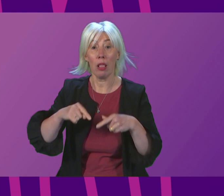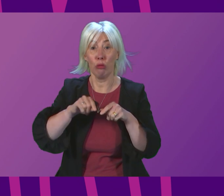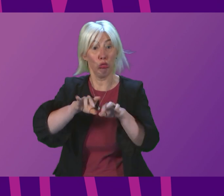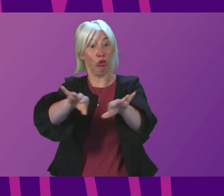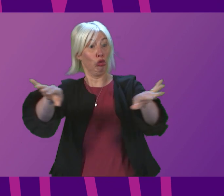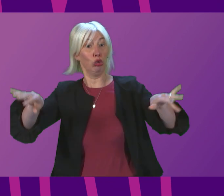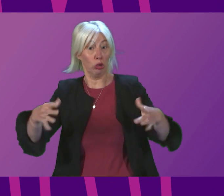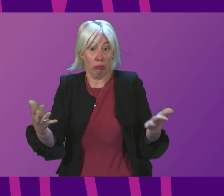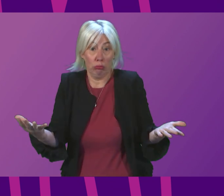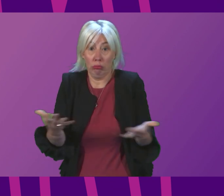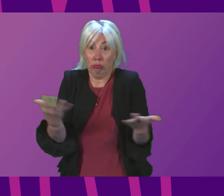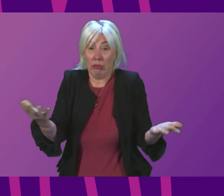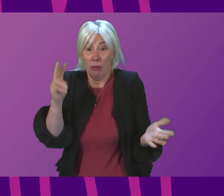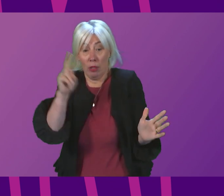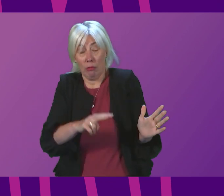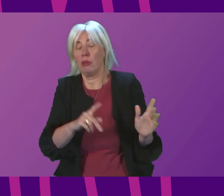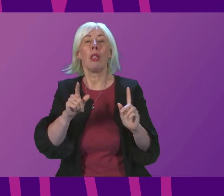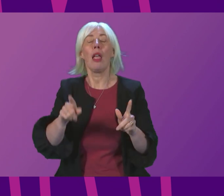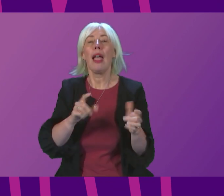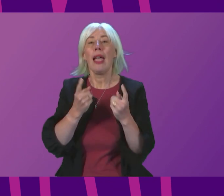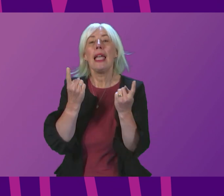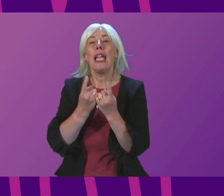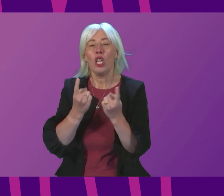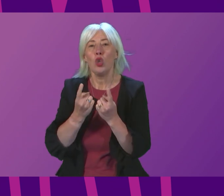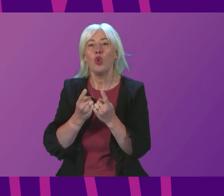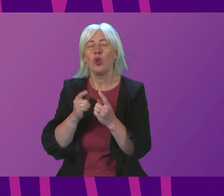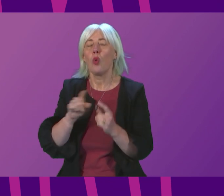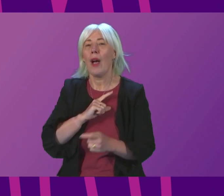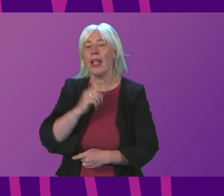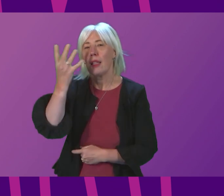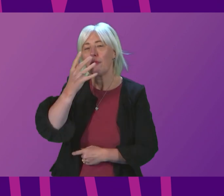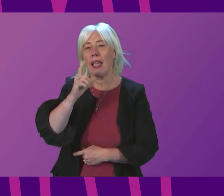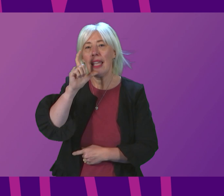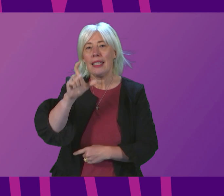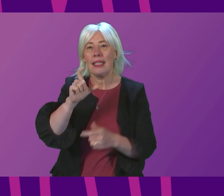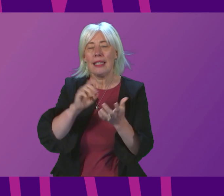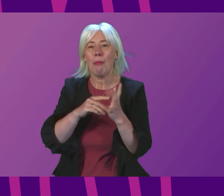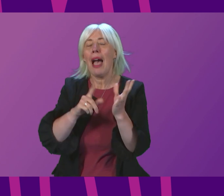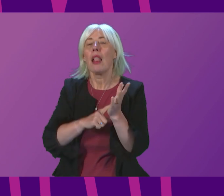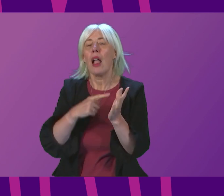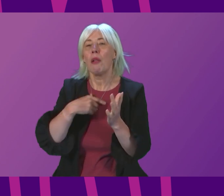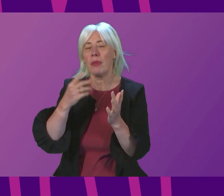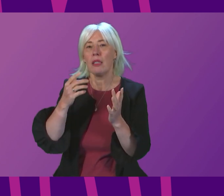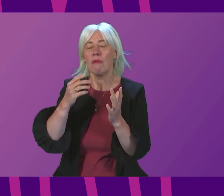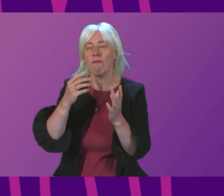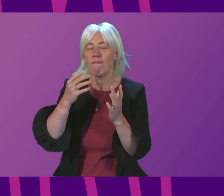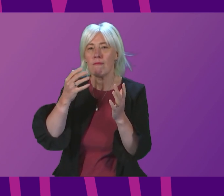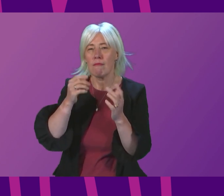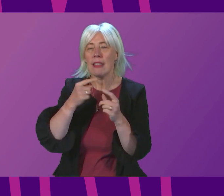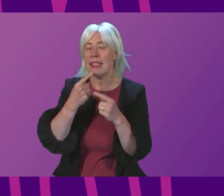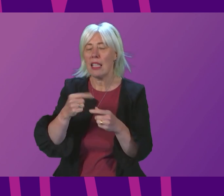Caledonian Maritime Assets Limited had expressed a particular concern about the lack of a full-refund